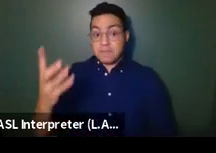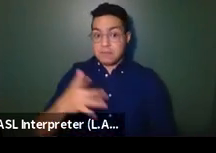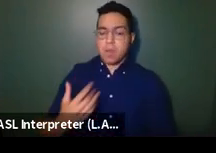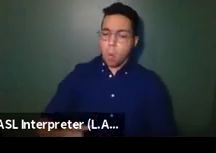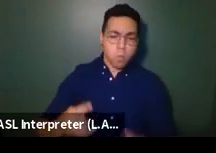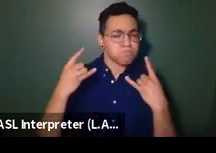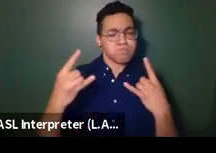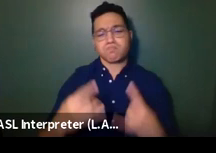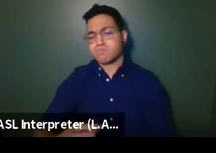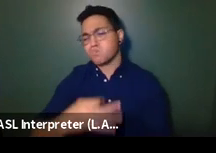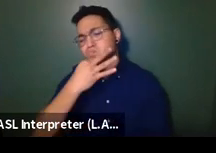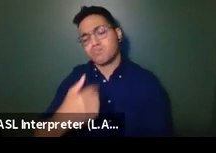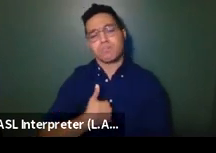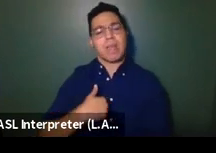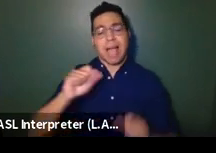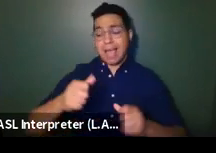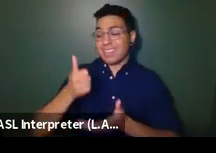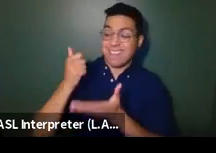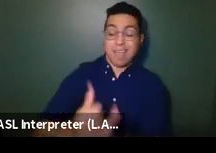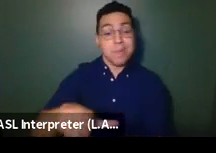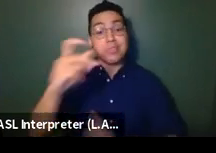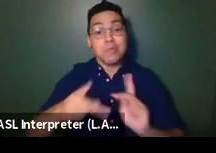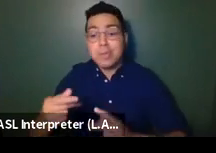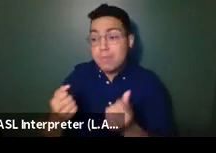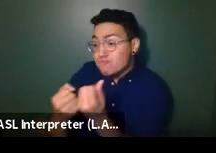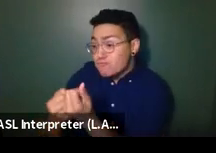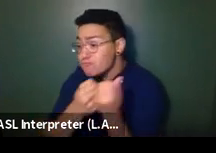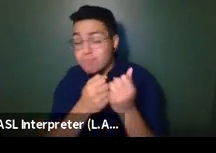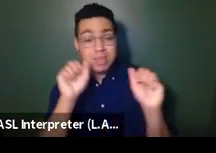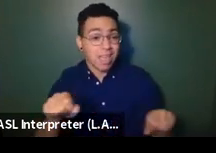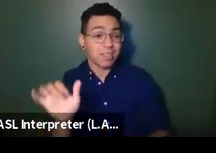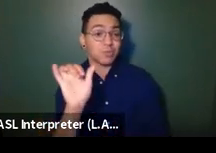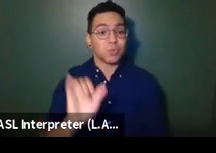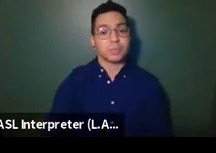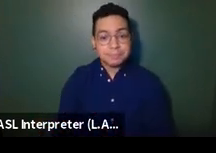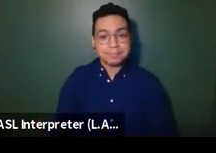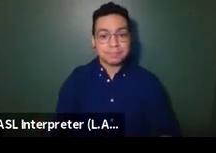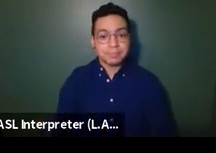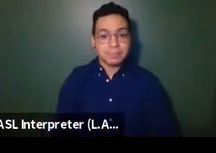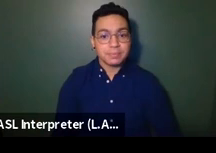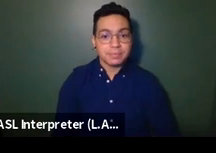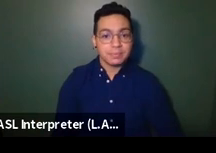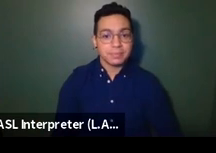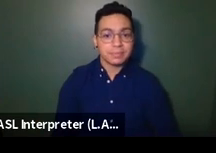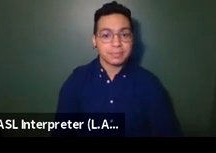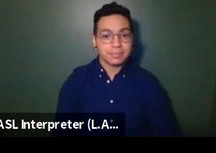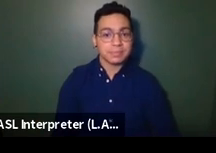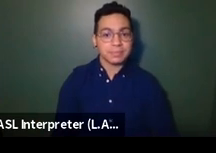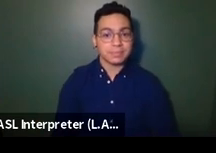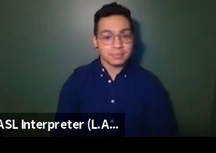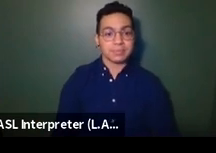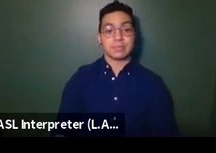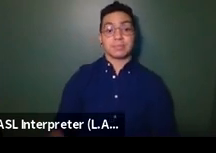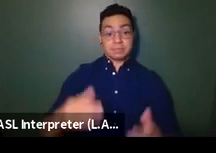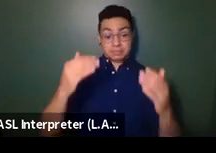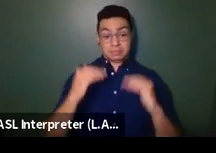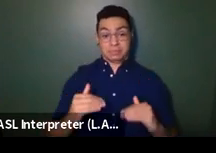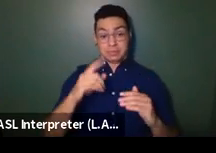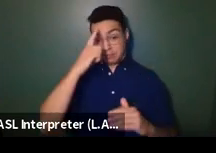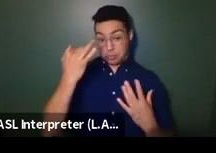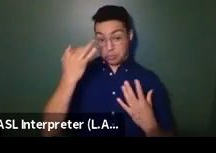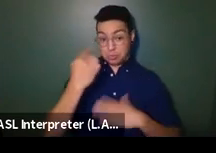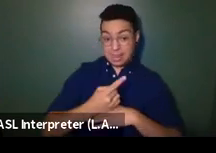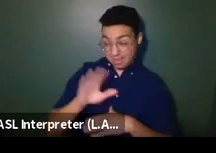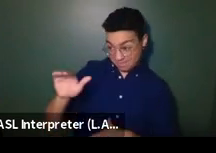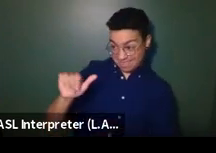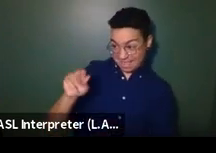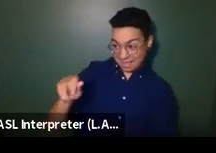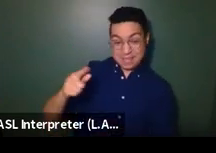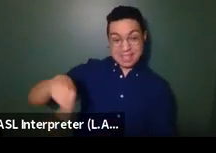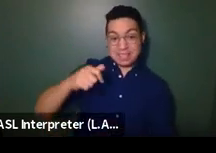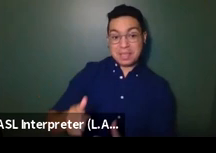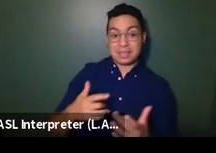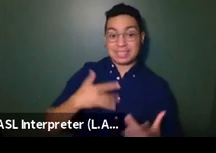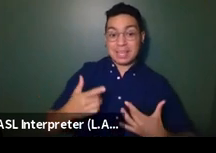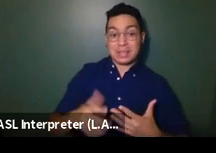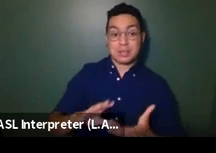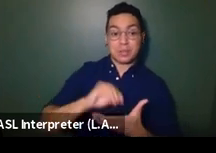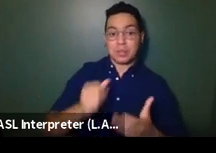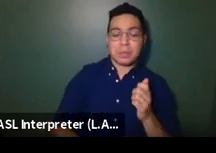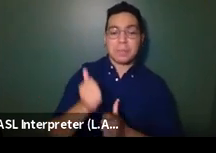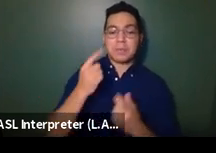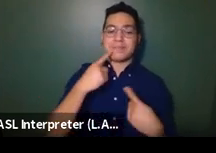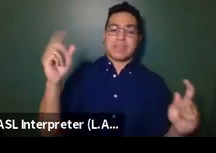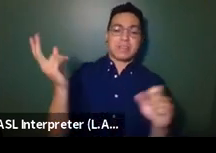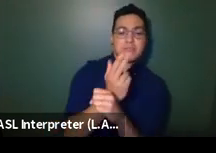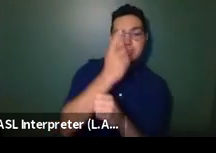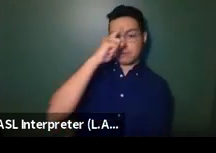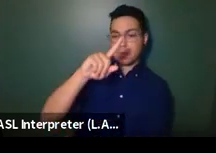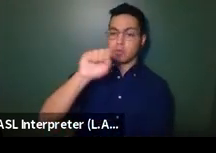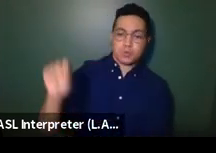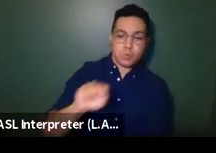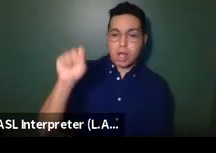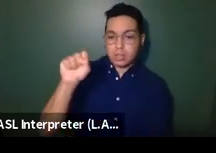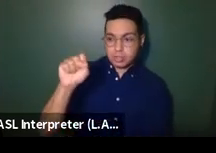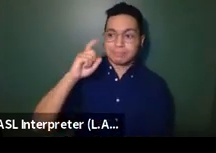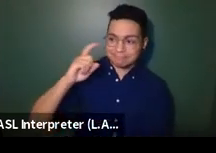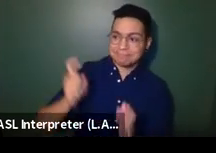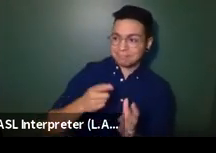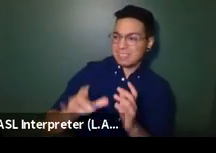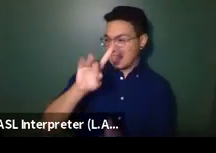ESD 113 - Andrew Hickman: Which means that you could help out and your district or your building for today. Amy, they're most excited to learn the effective use of school ology that is overwhelmingly about 50% really want to know how to effectively use their learning management system.